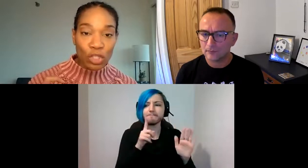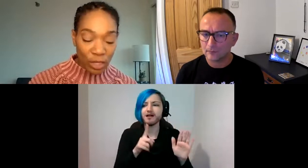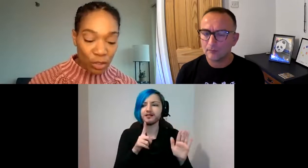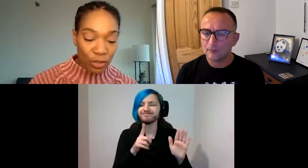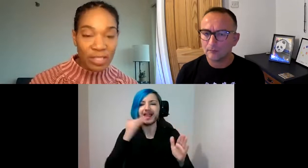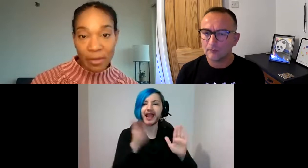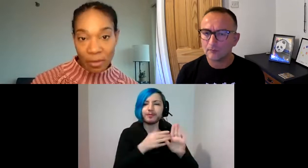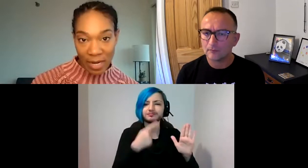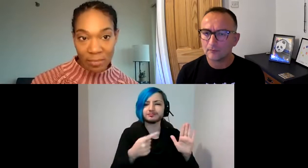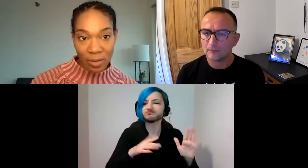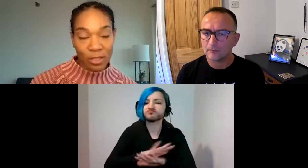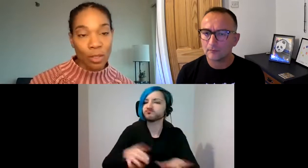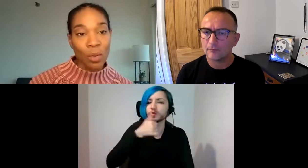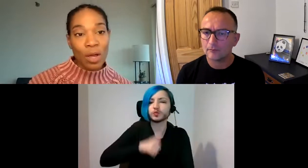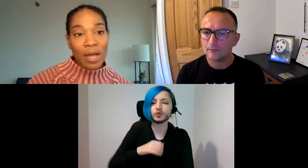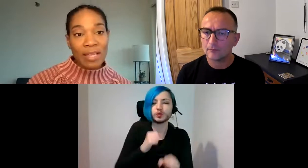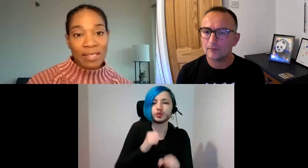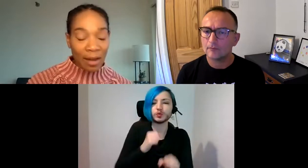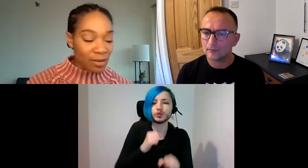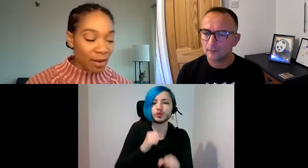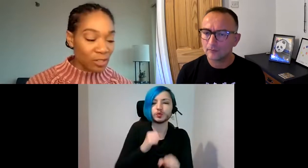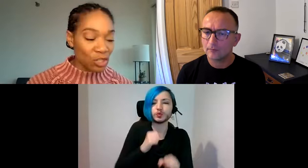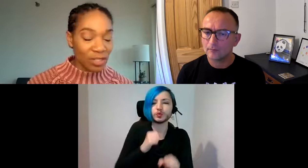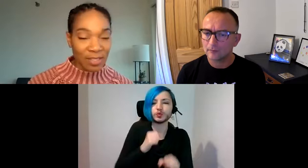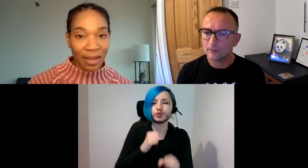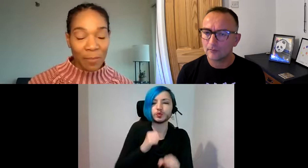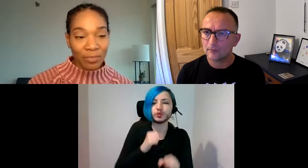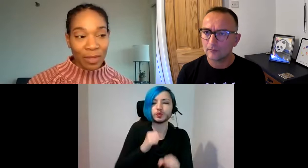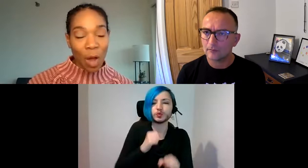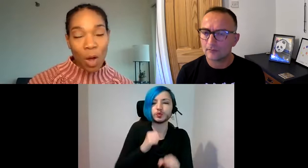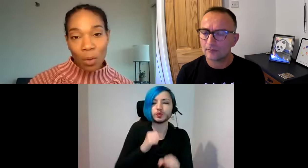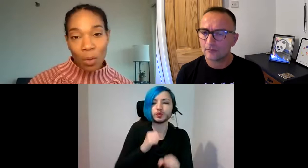you know romantic, no,_I don't want a label I want to